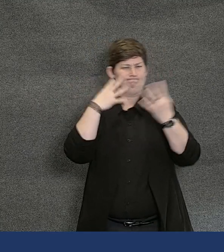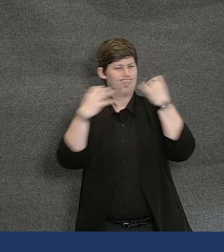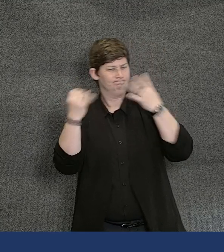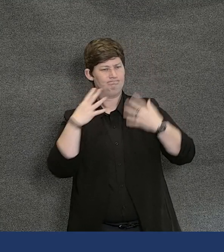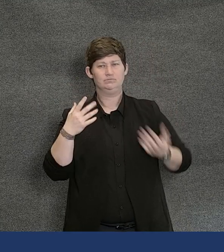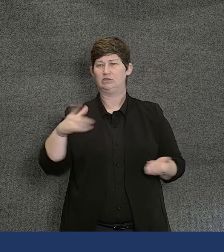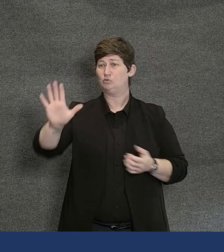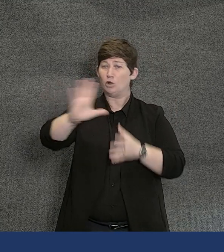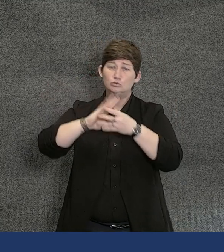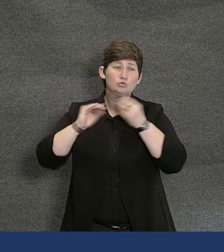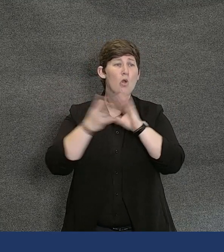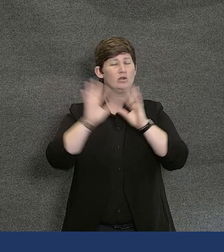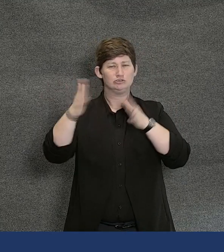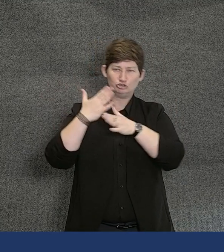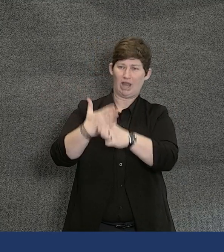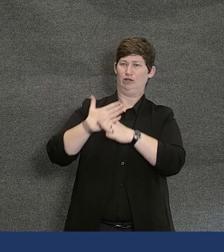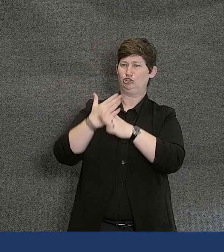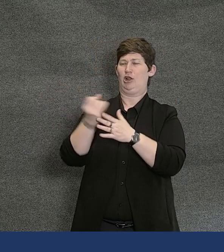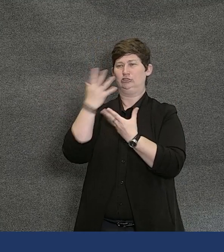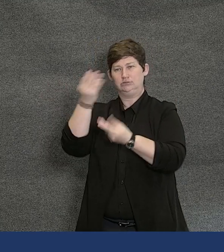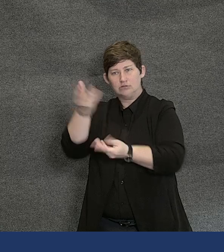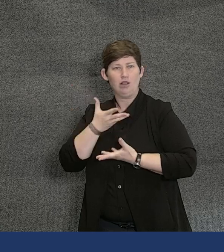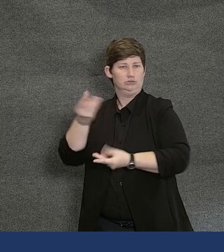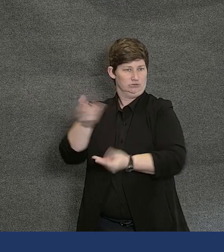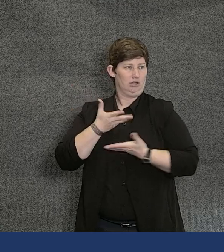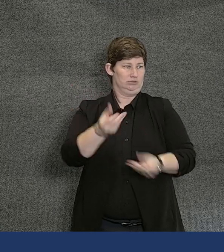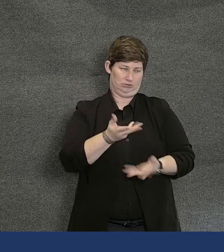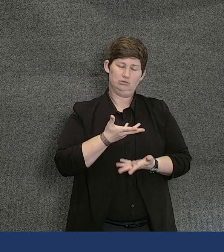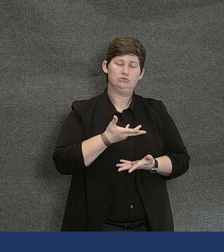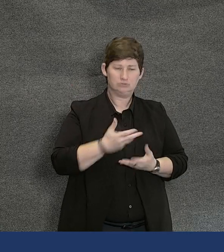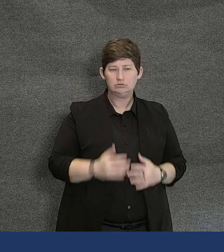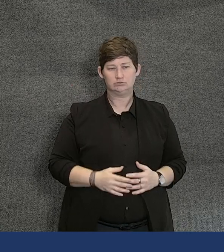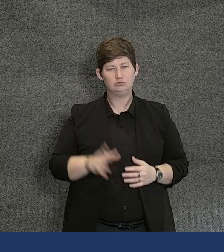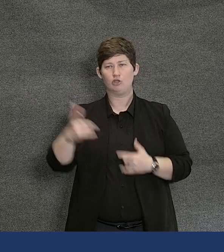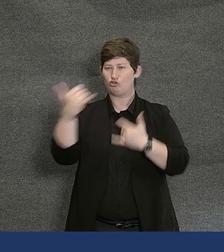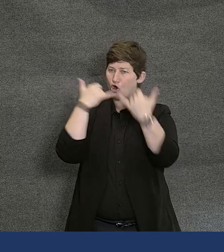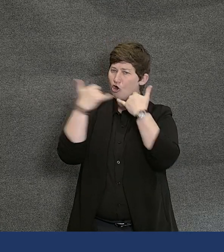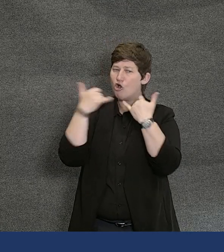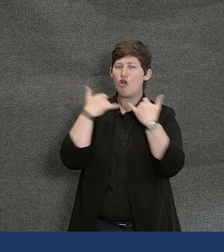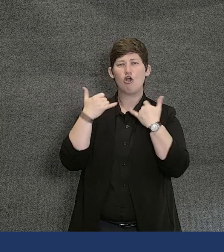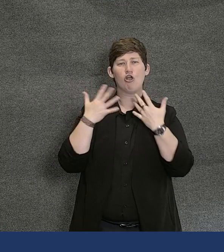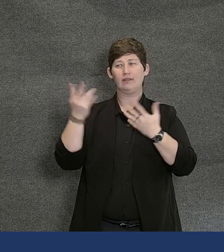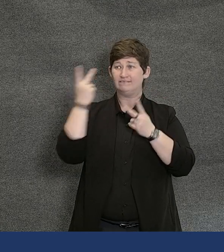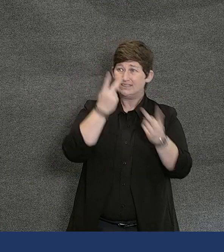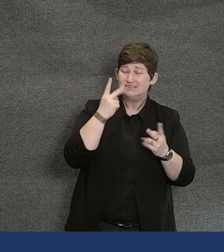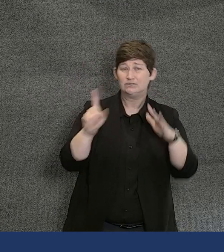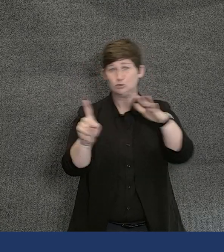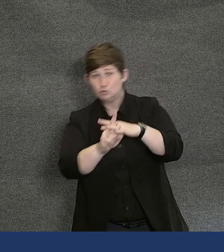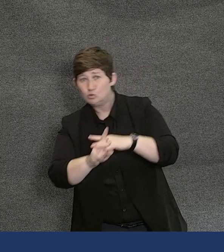So please, please, please continue to call, visit, and email your legislators. Thank you.